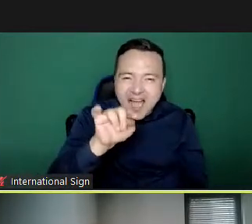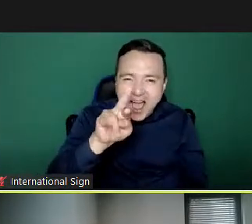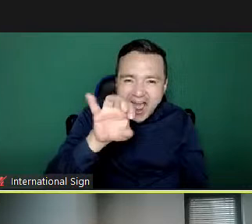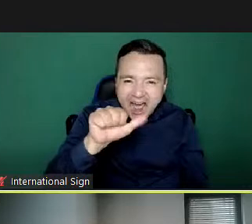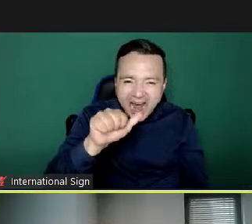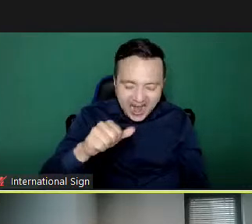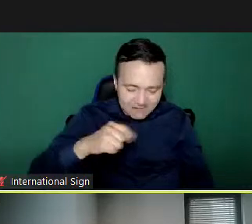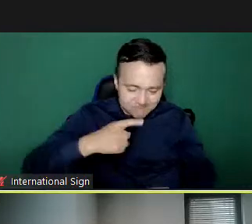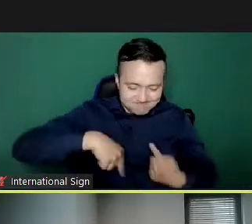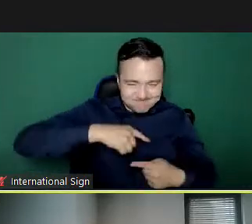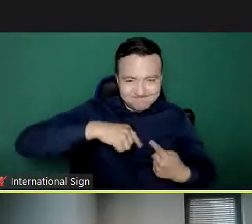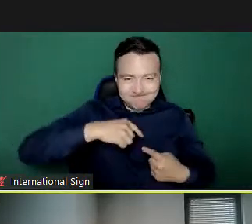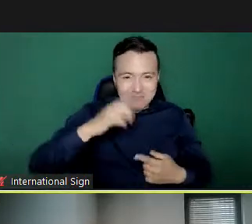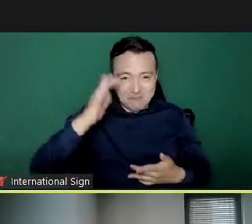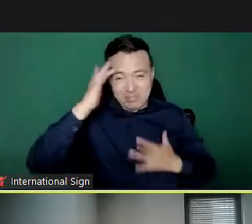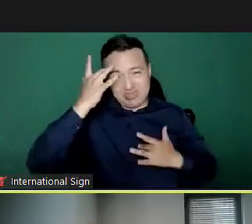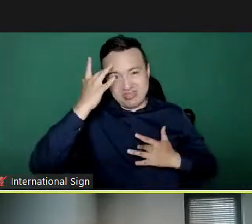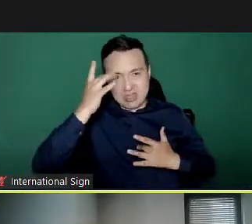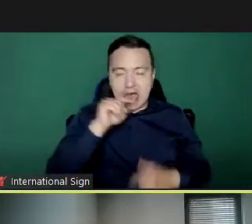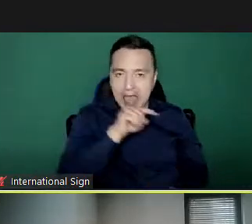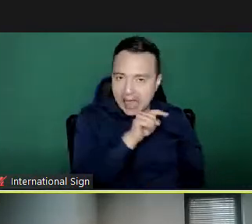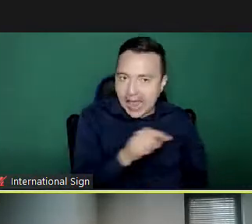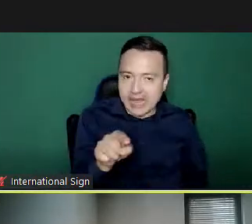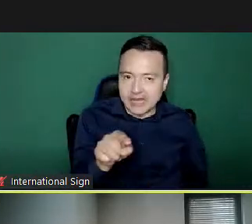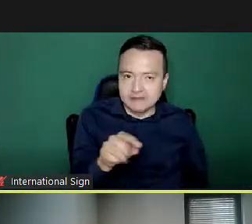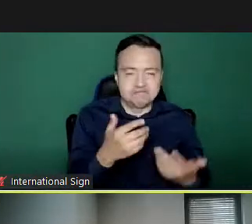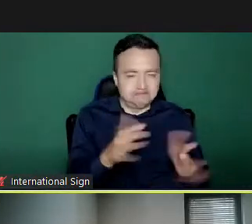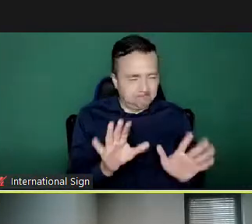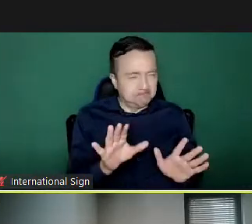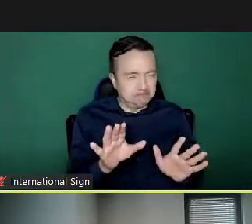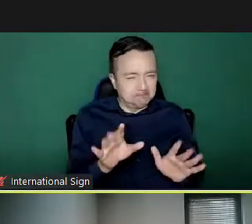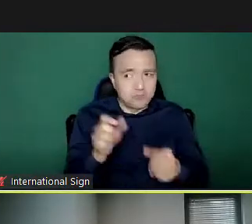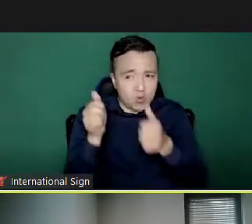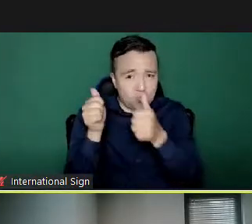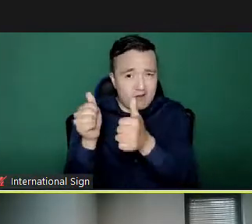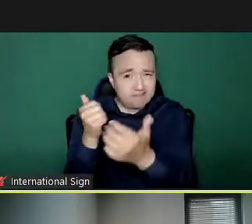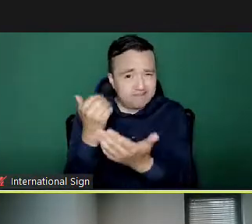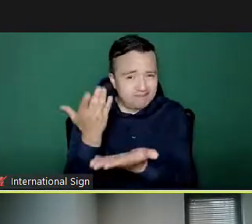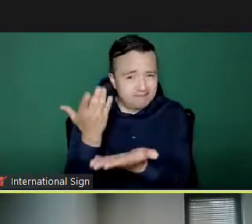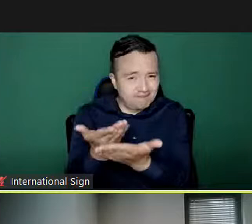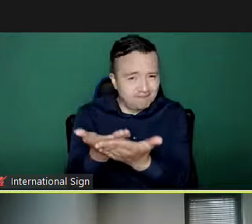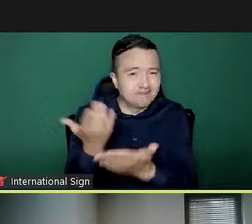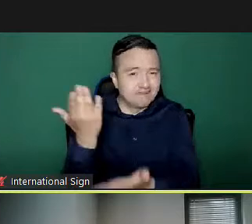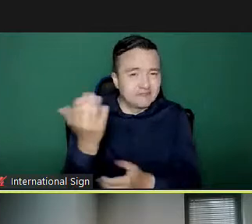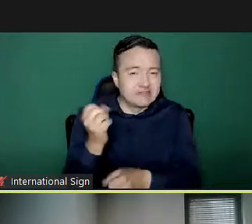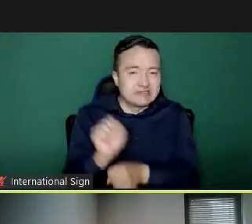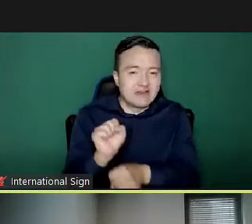It's a process we come back to every four years. Despite the obvious pressure of the pandemic and necessary